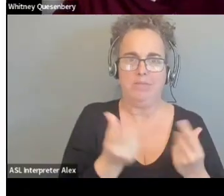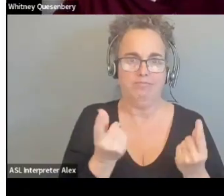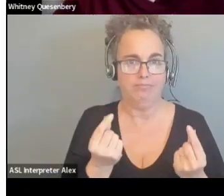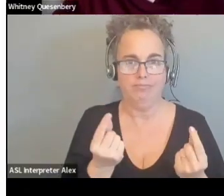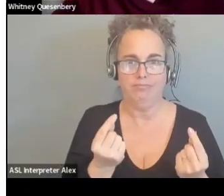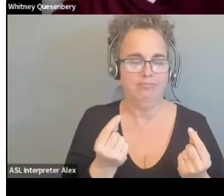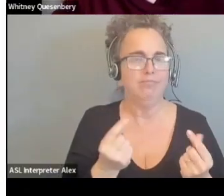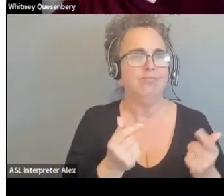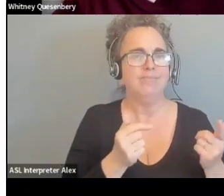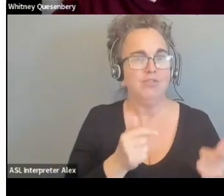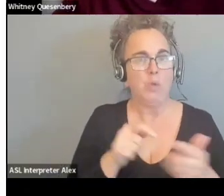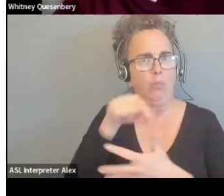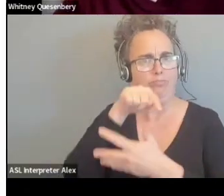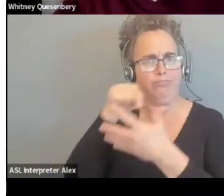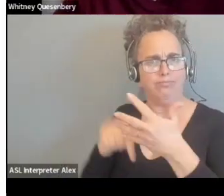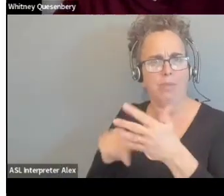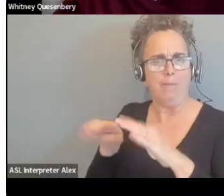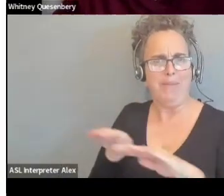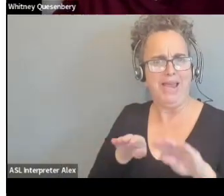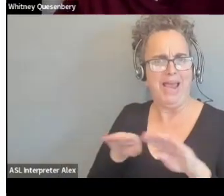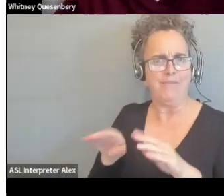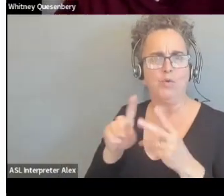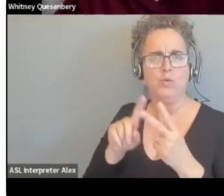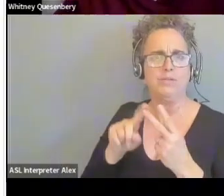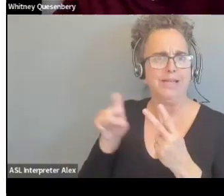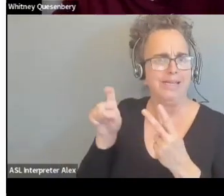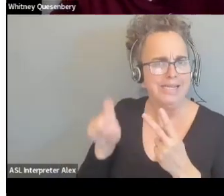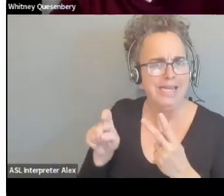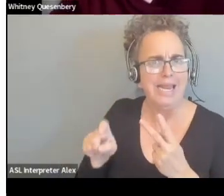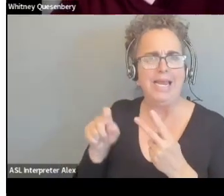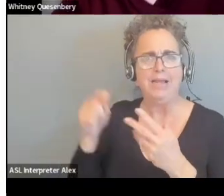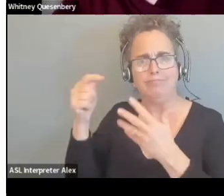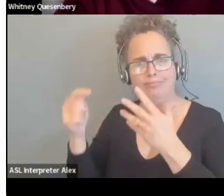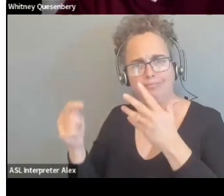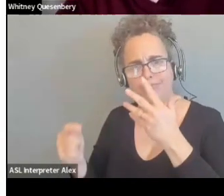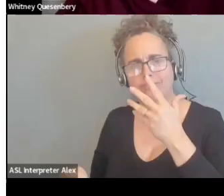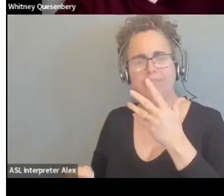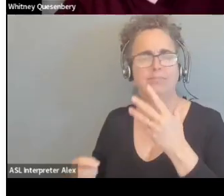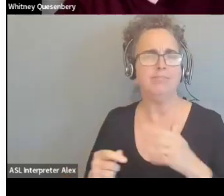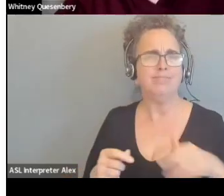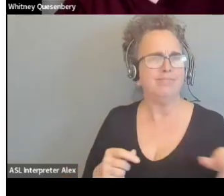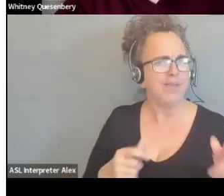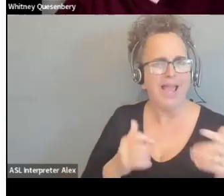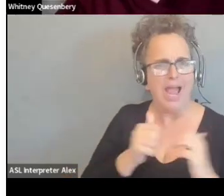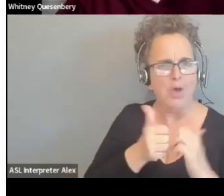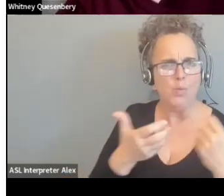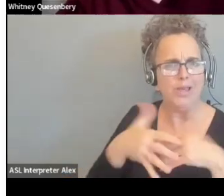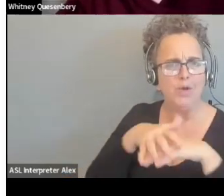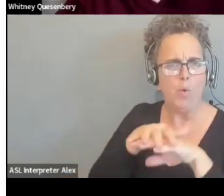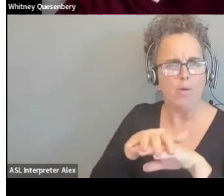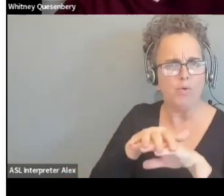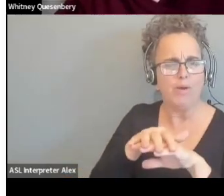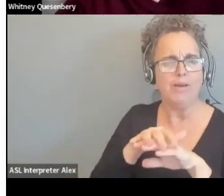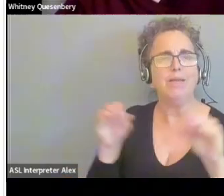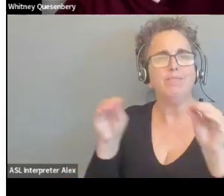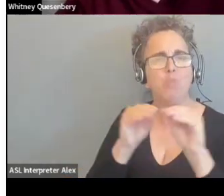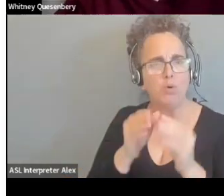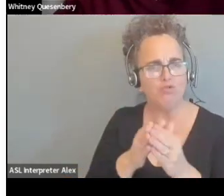and the kinds of needs that the, the, that people with disabilities have into more general personas?